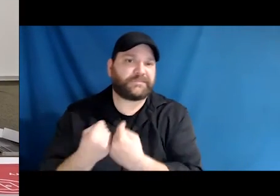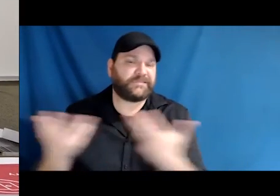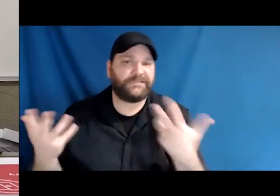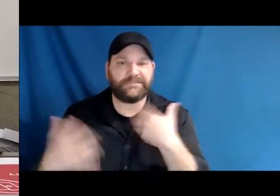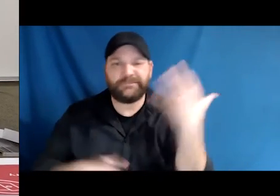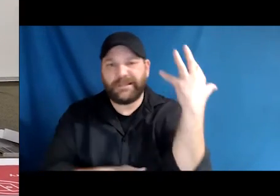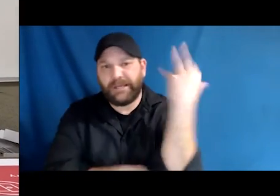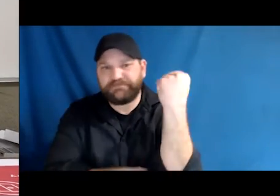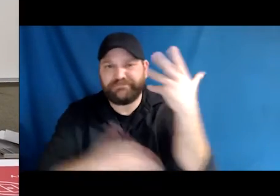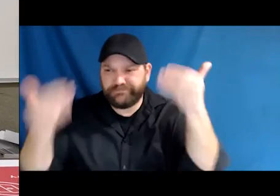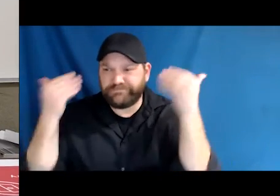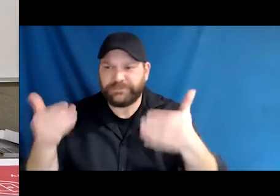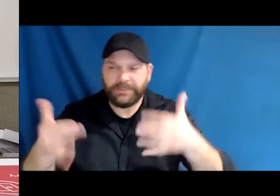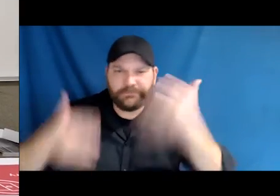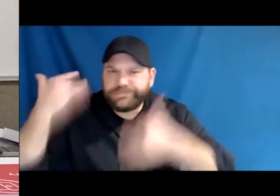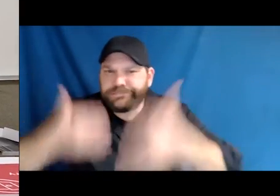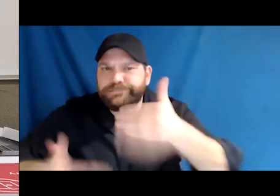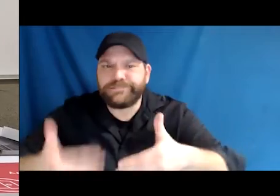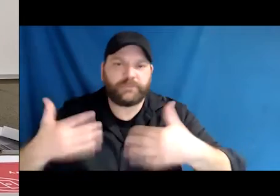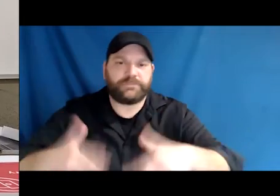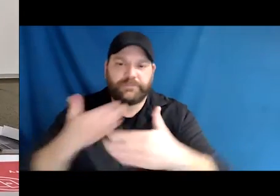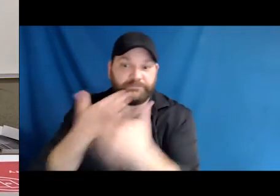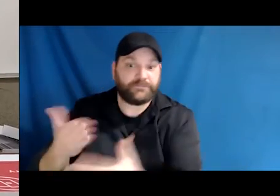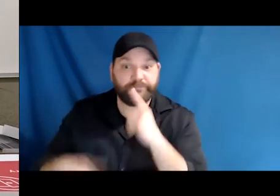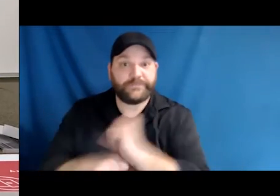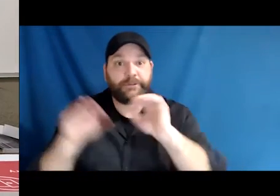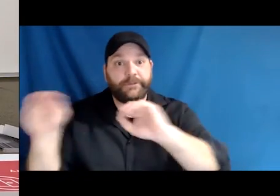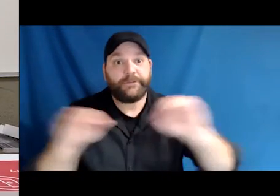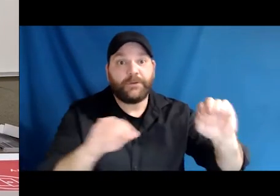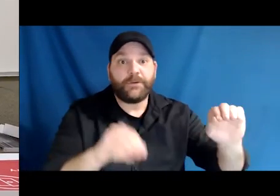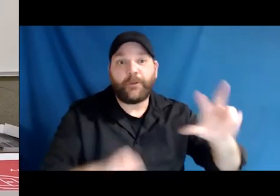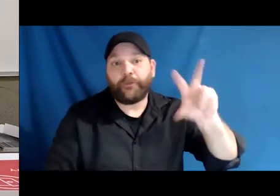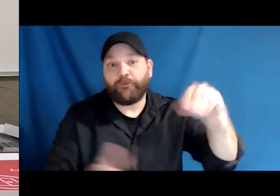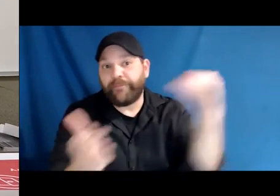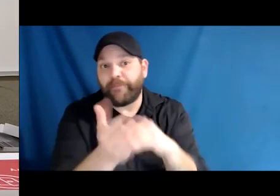Among many other things, we installed 30,000 signs and over 1,000 hand sanitizing stations on campus.